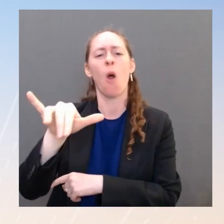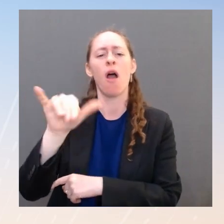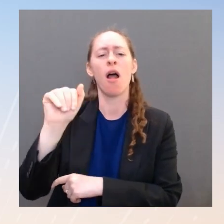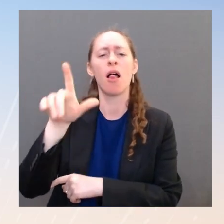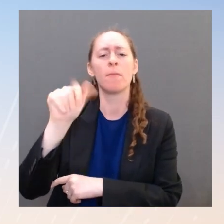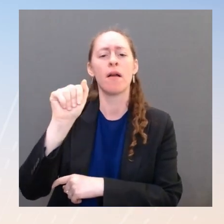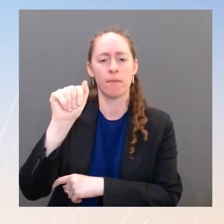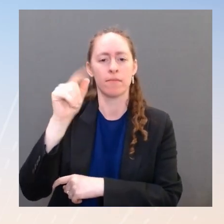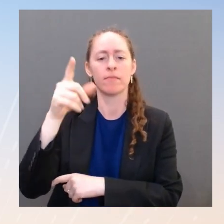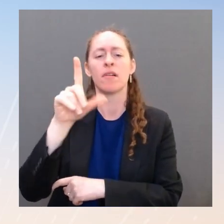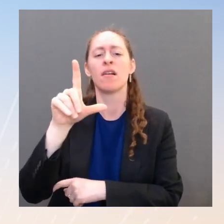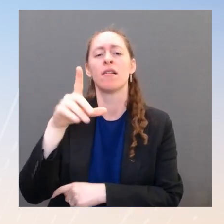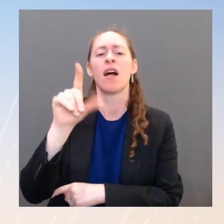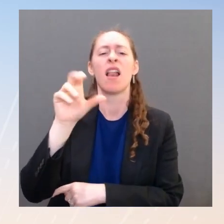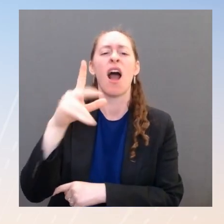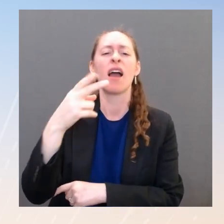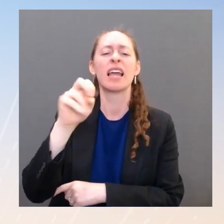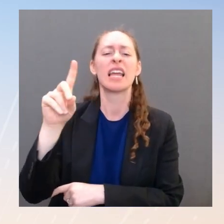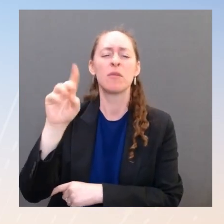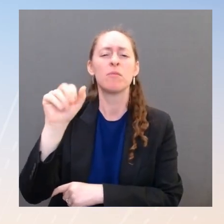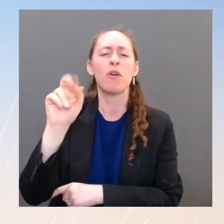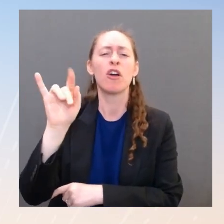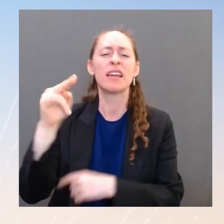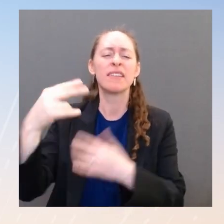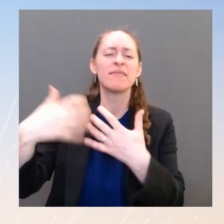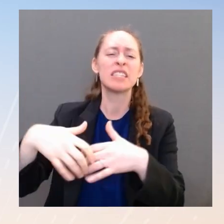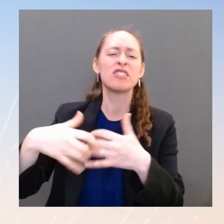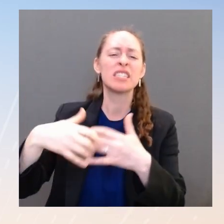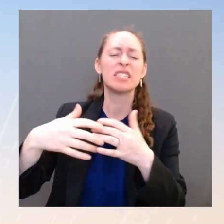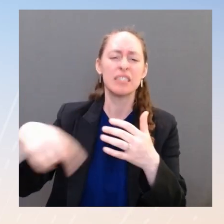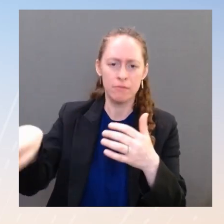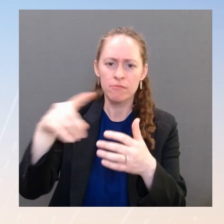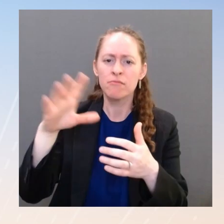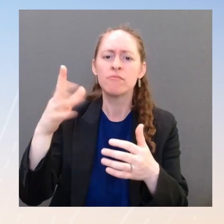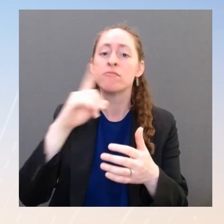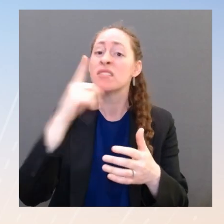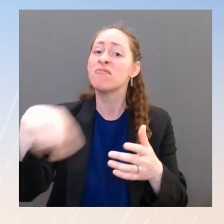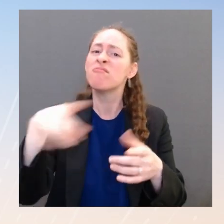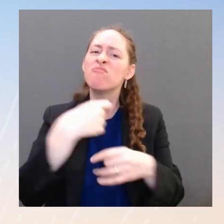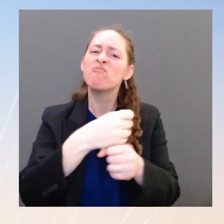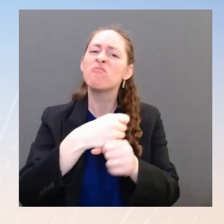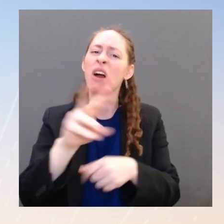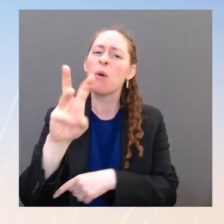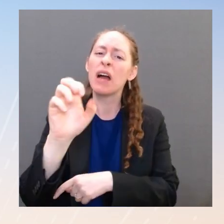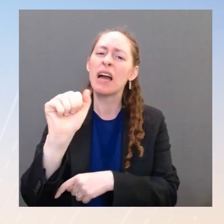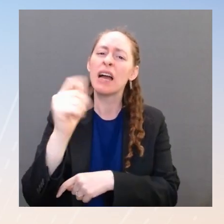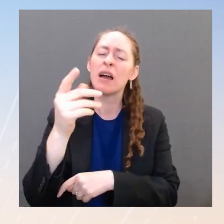such as Javelin anti-tank missiles, which the Biden-Harris administration has been providing Ukraine and the Ukrainians